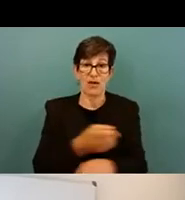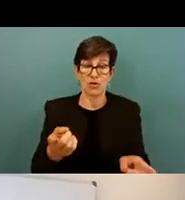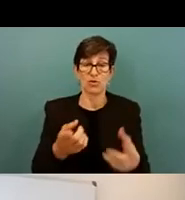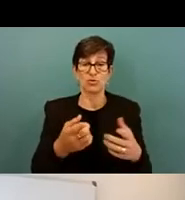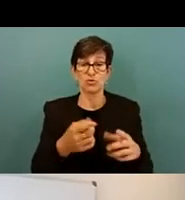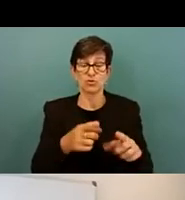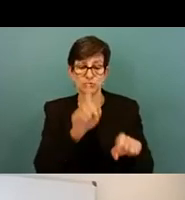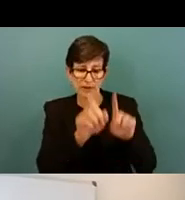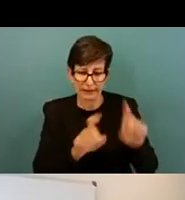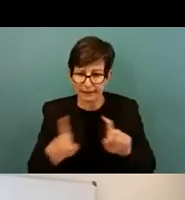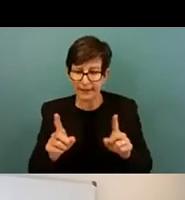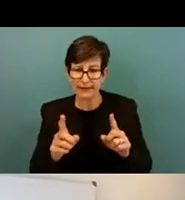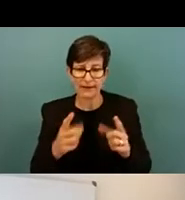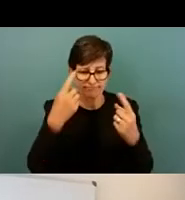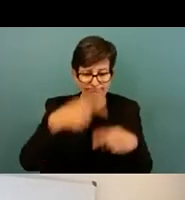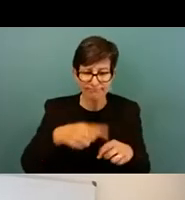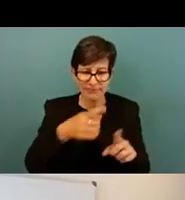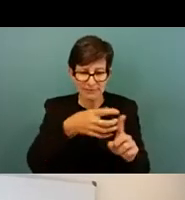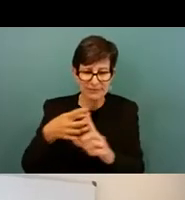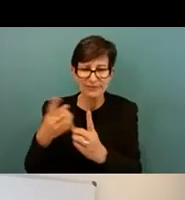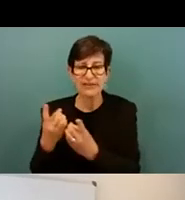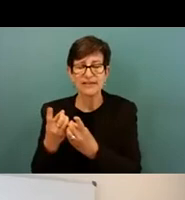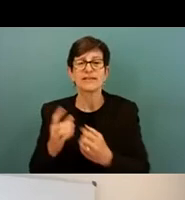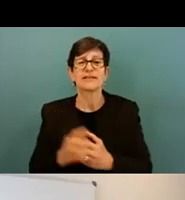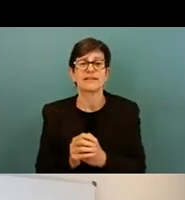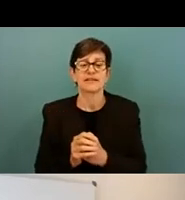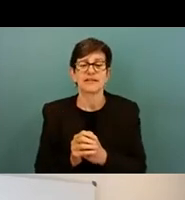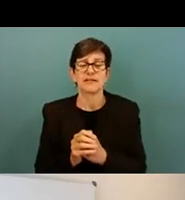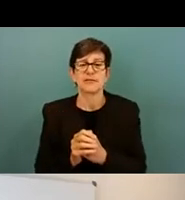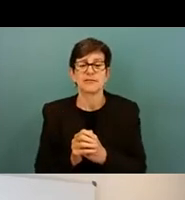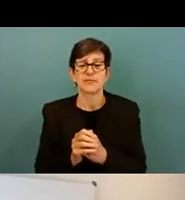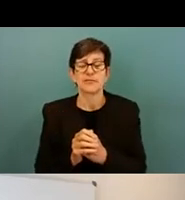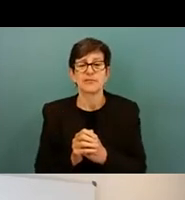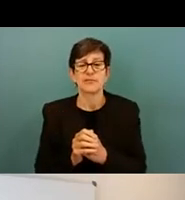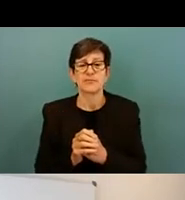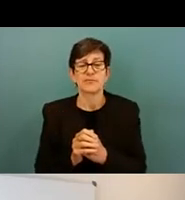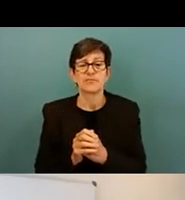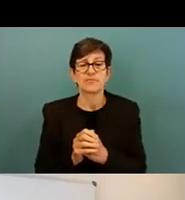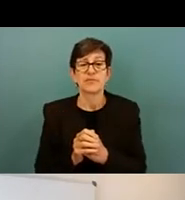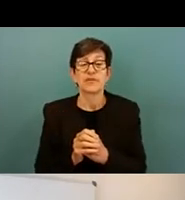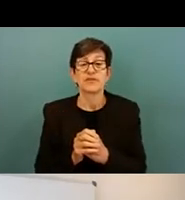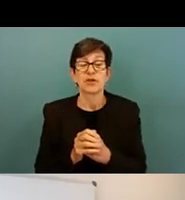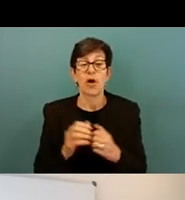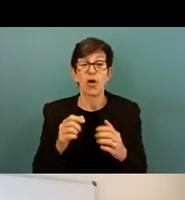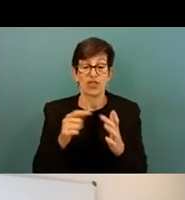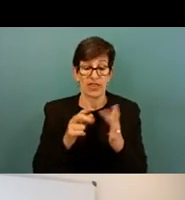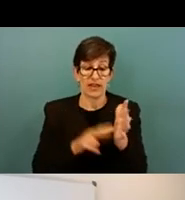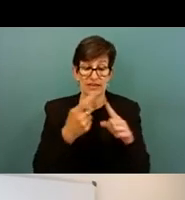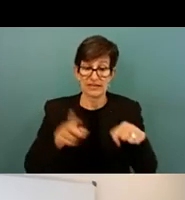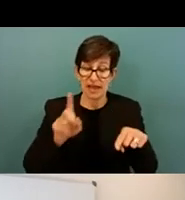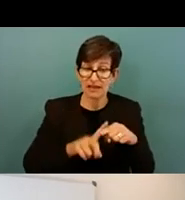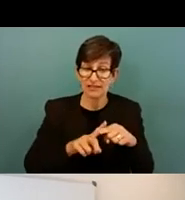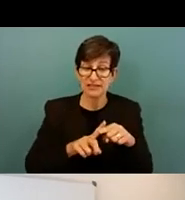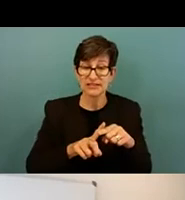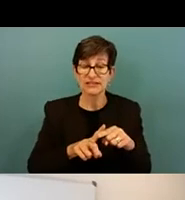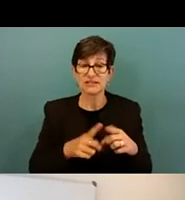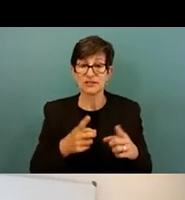localities to use the architecture of the index to reliably collect new data, that they'll